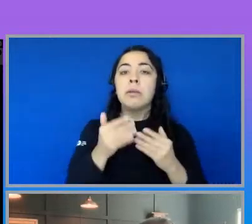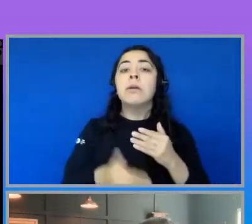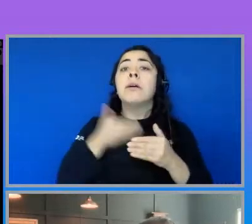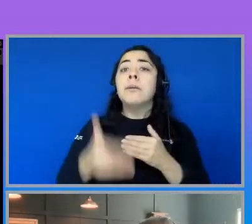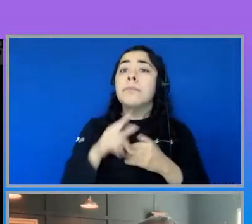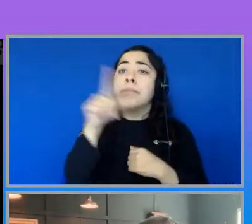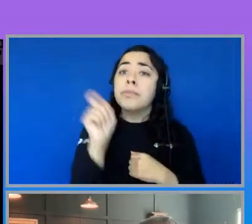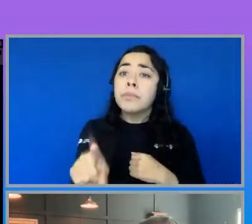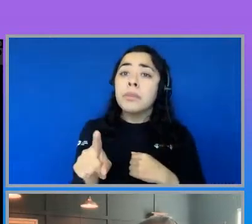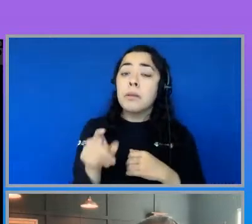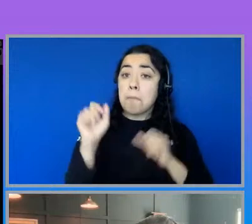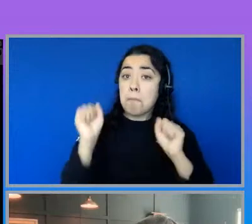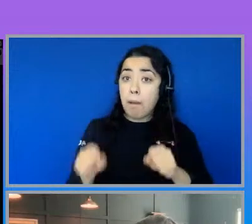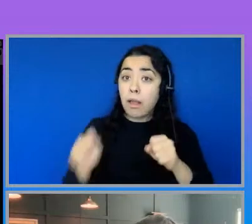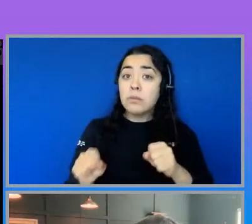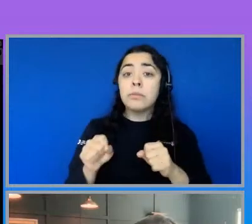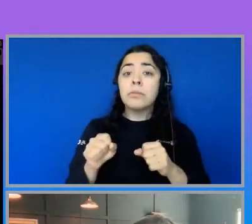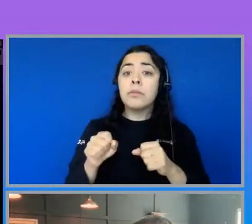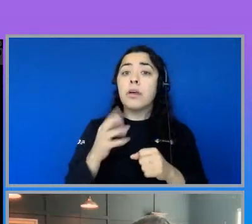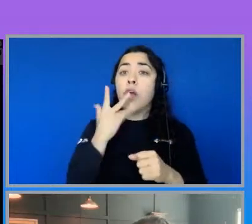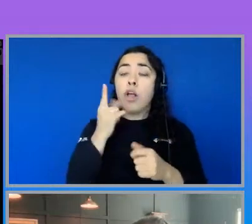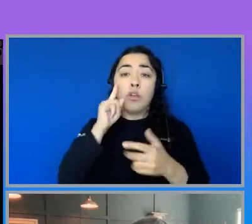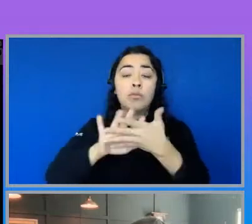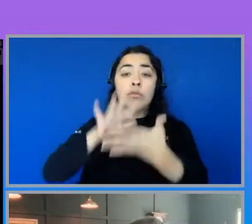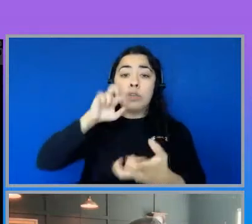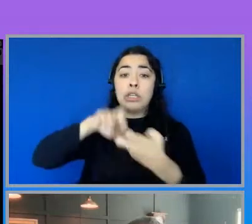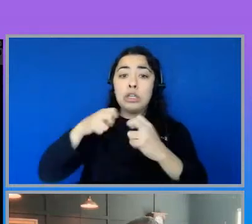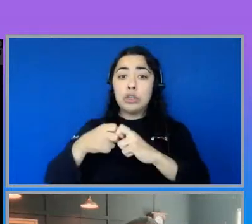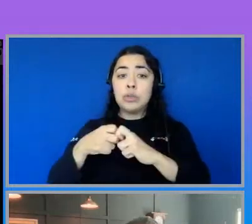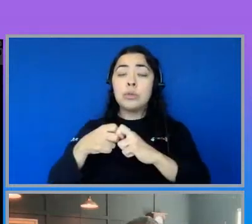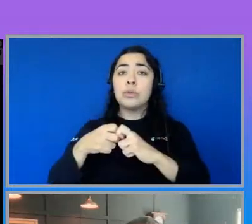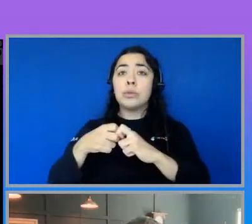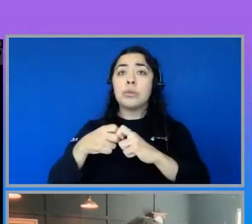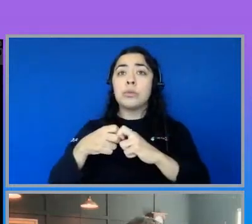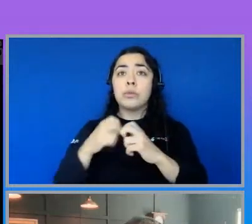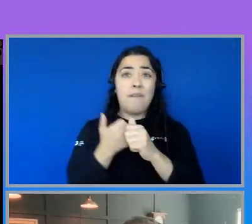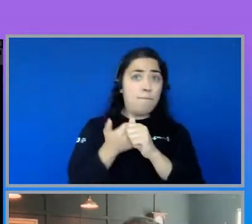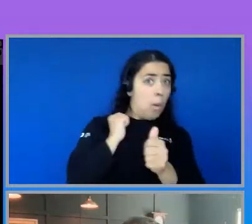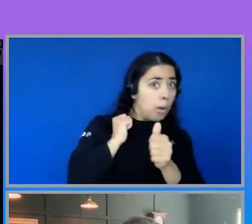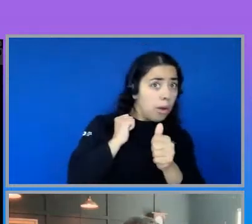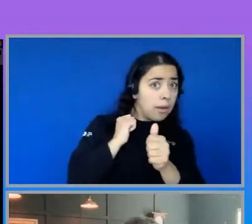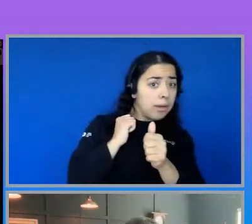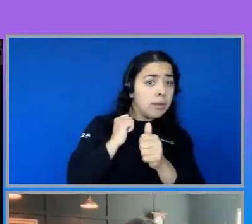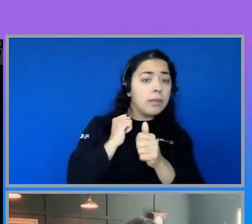we prevent color contrast issues and satisfy wcaG with one simple